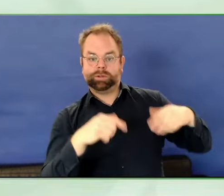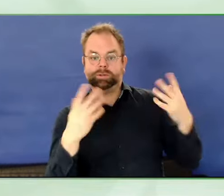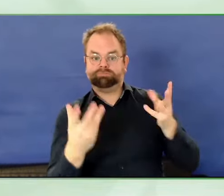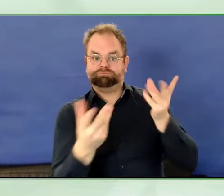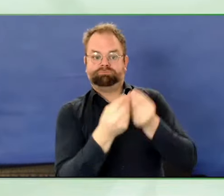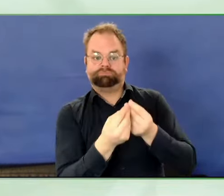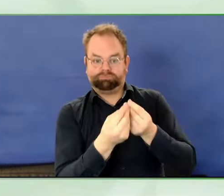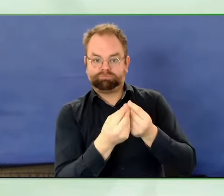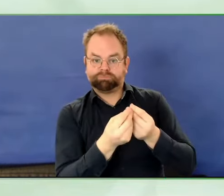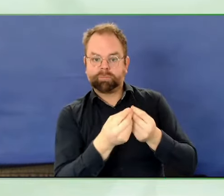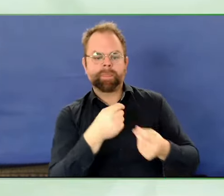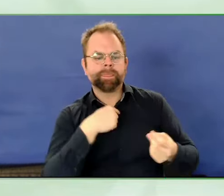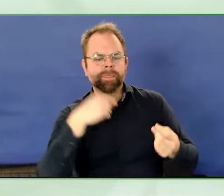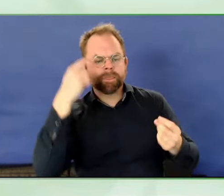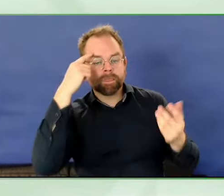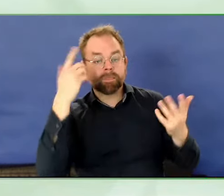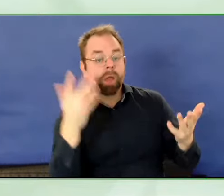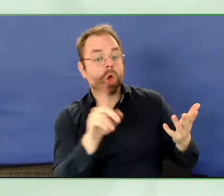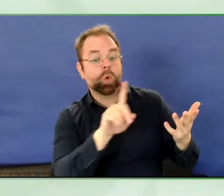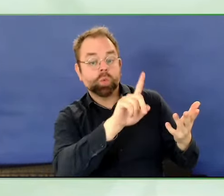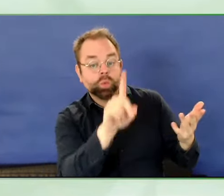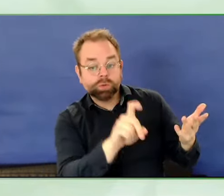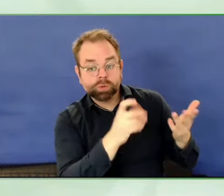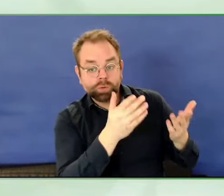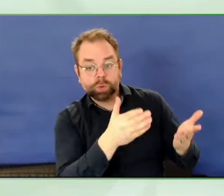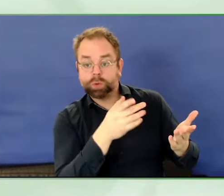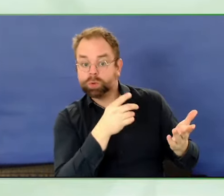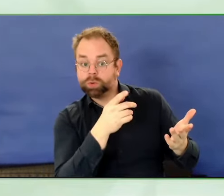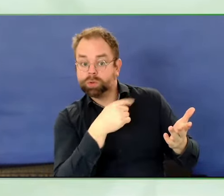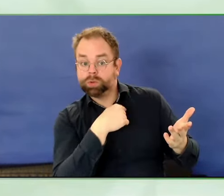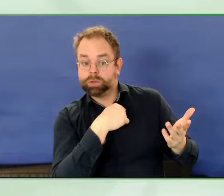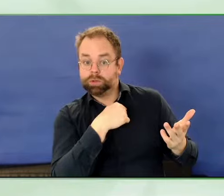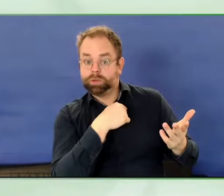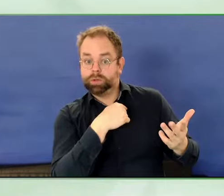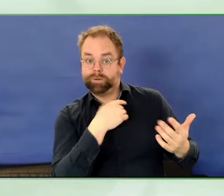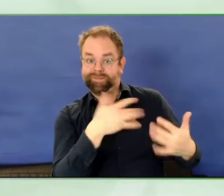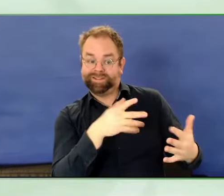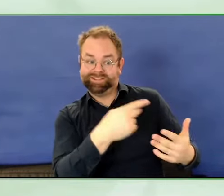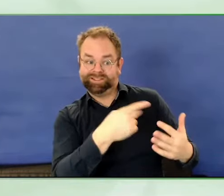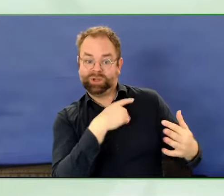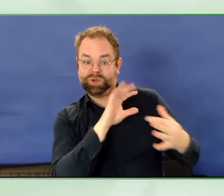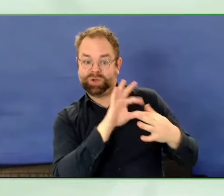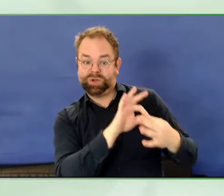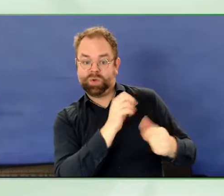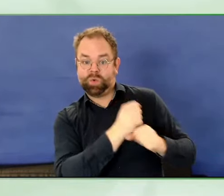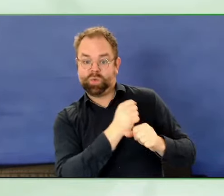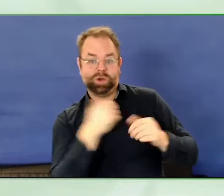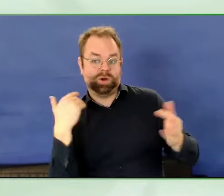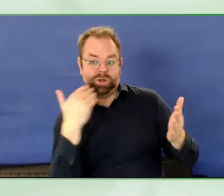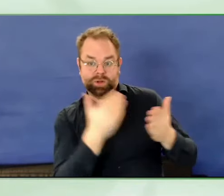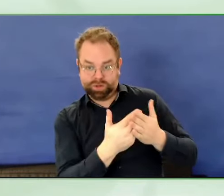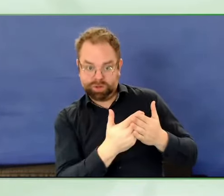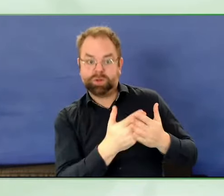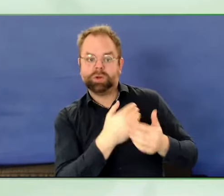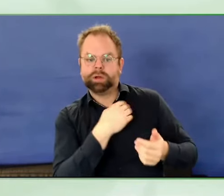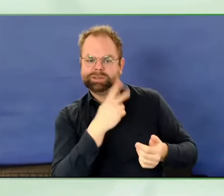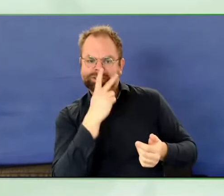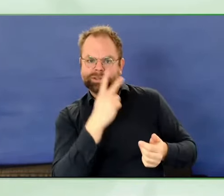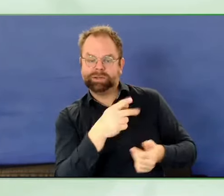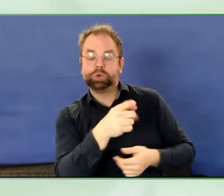Can you tell me a little bit about that? OK, if there is one message I would like to give the world about